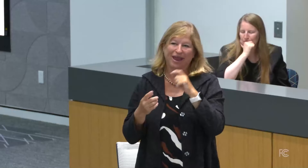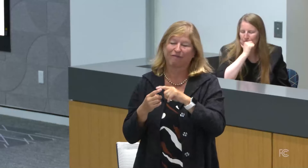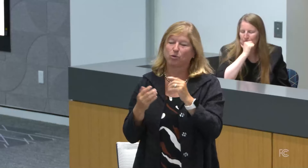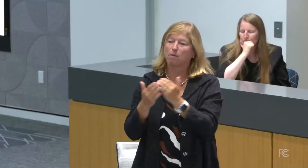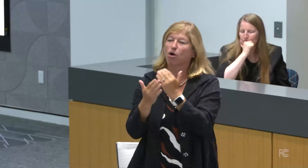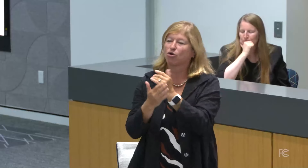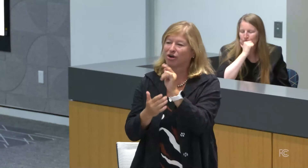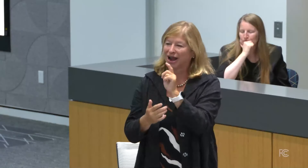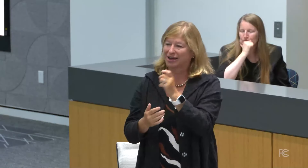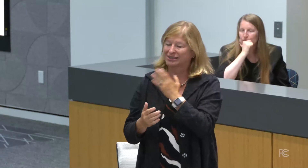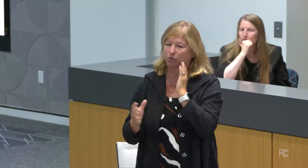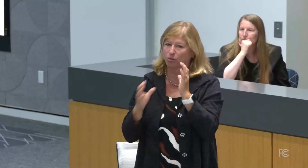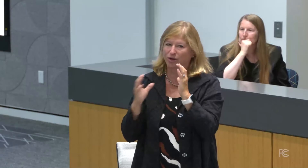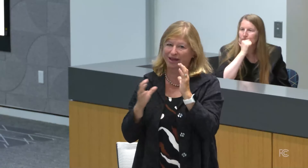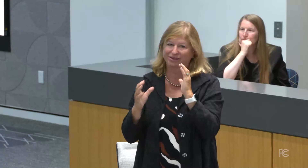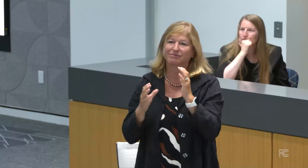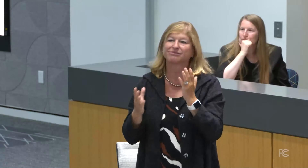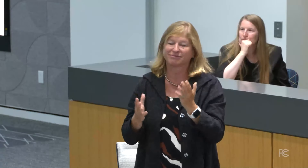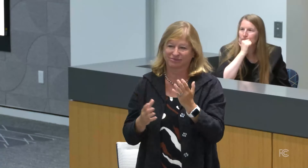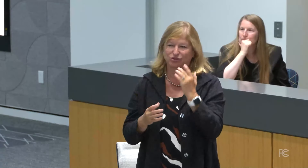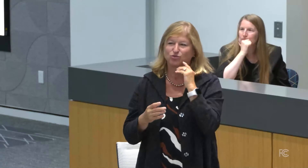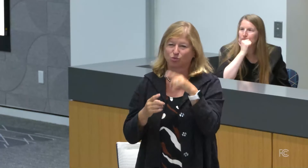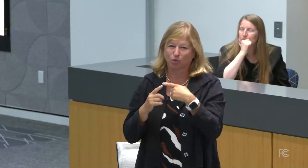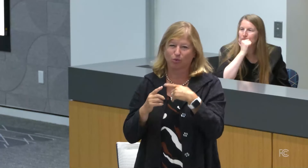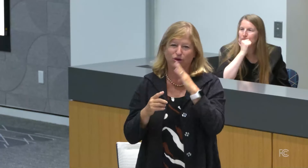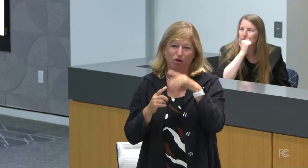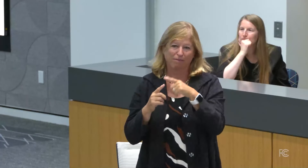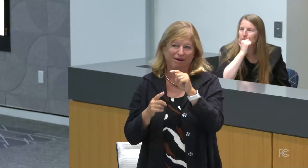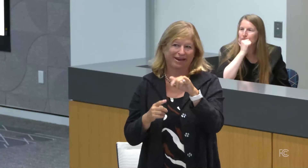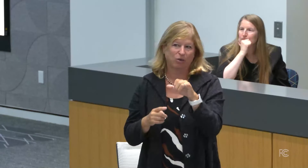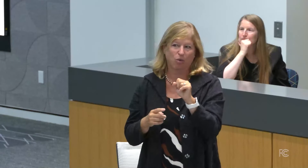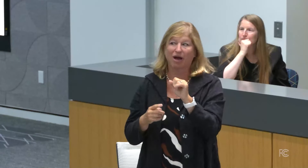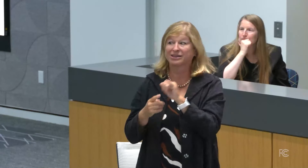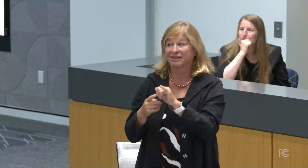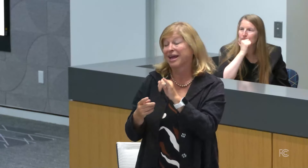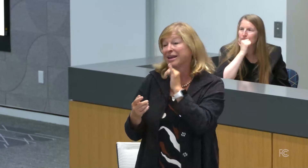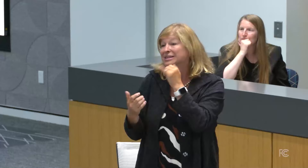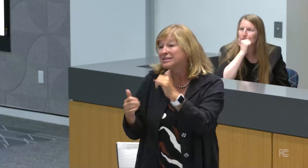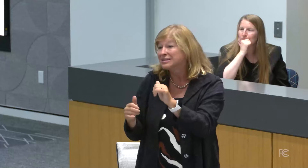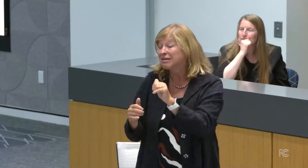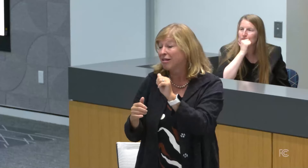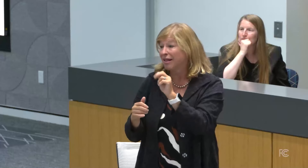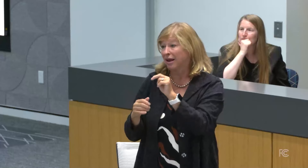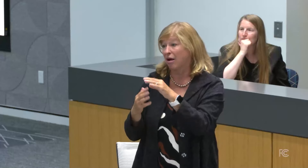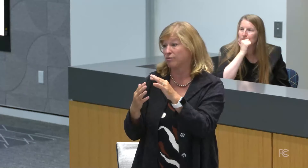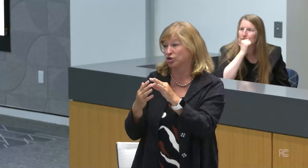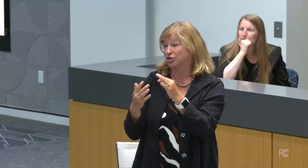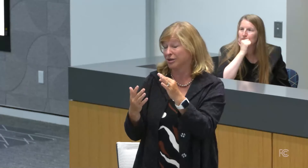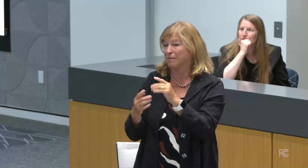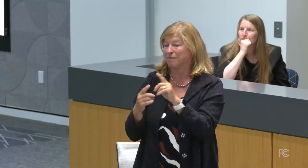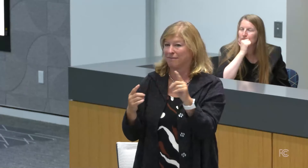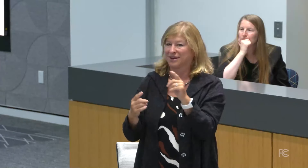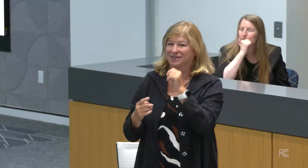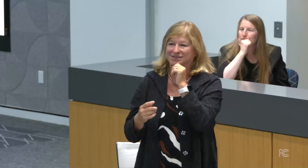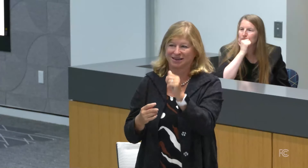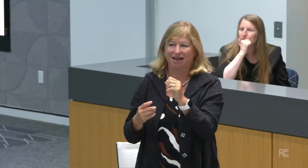INDEPENDENTLY OR A DRAWBRIDGE IN WHICH REQUIRES ASSISTANCE OR EVEN A FERRY